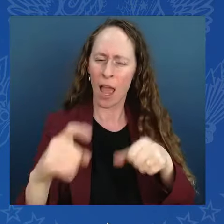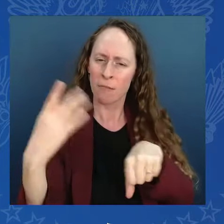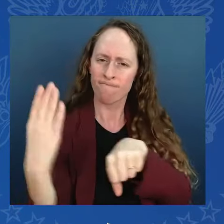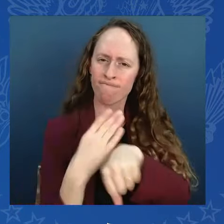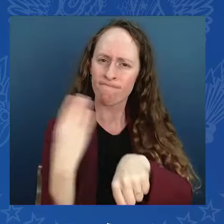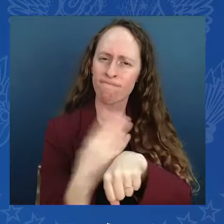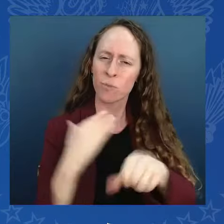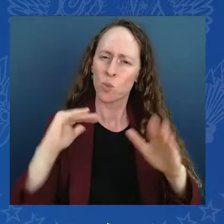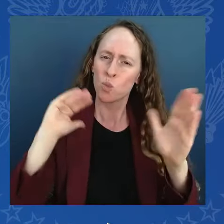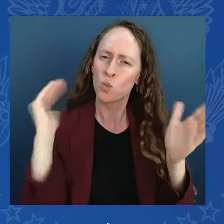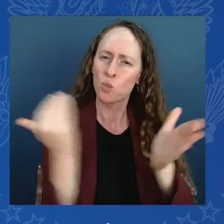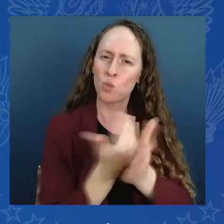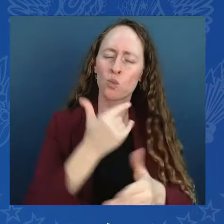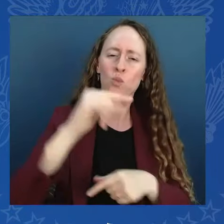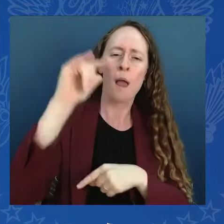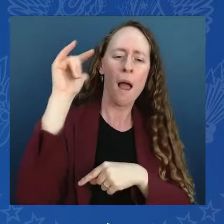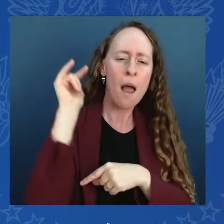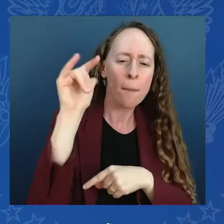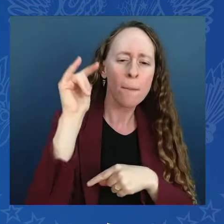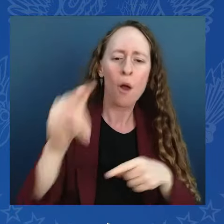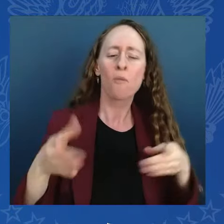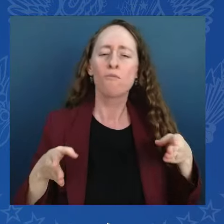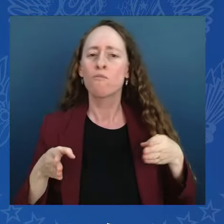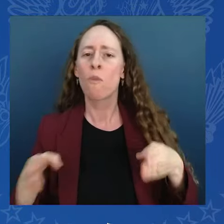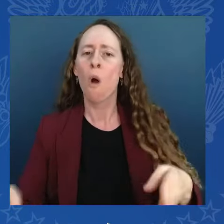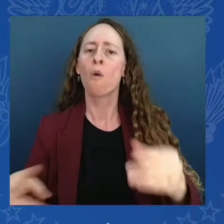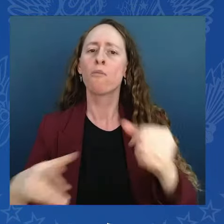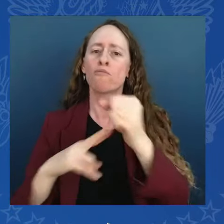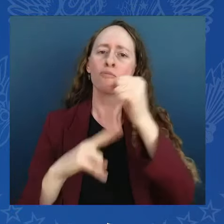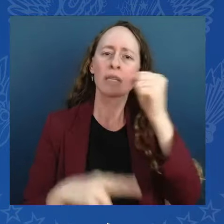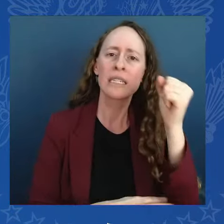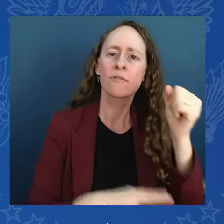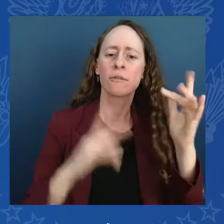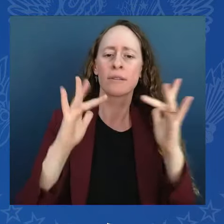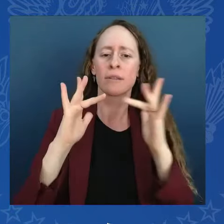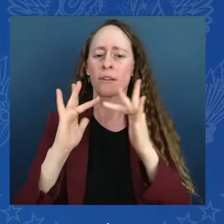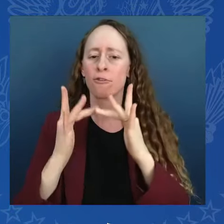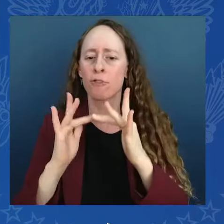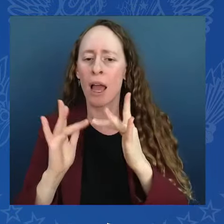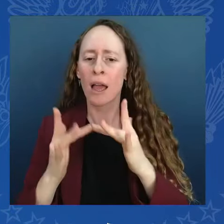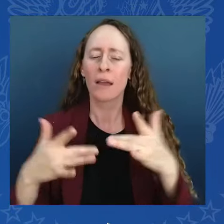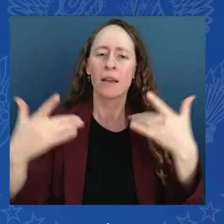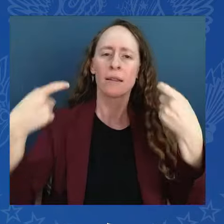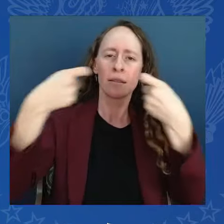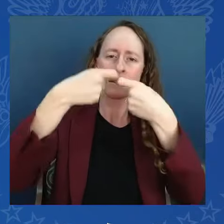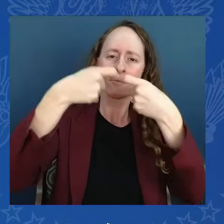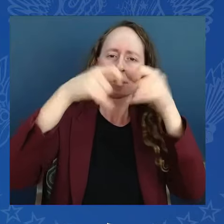affordable high-speed broadband -- but also to get rid of the godforsaken lead pipes drive cl- -- dri- --